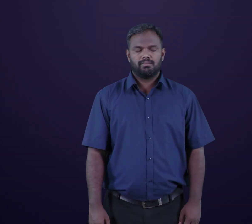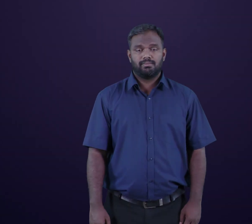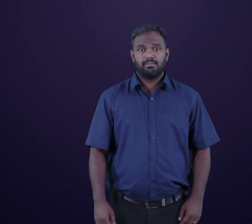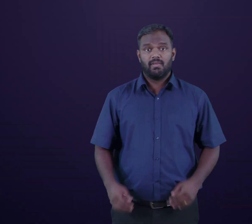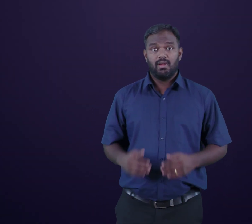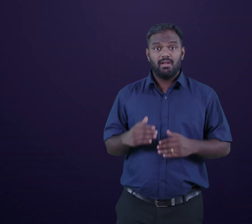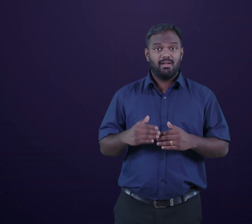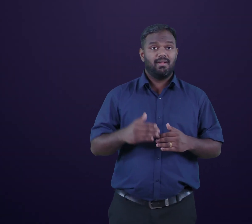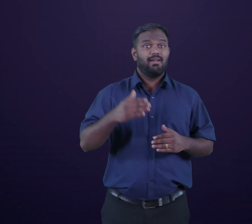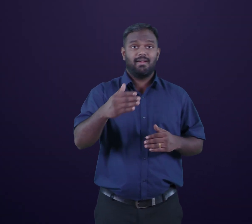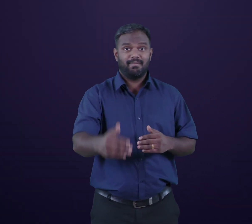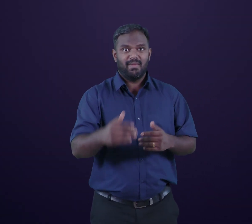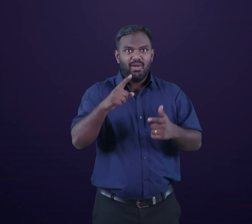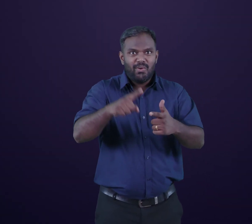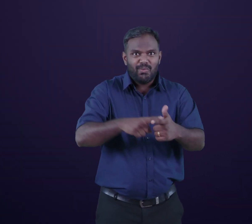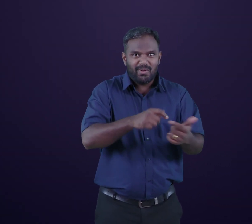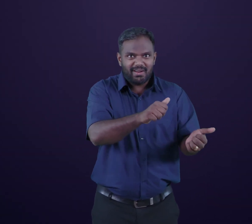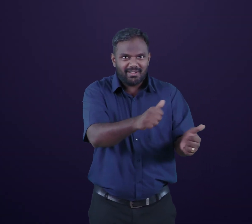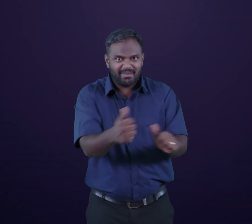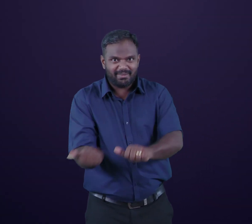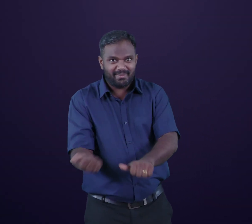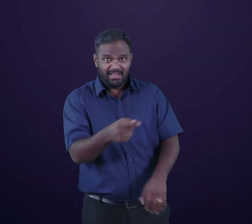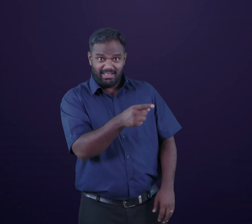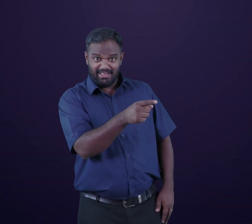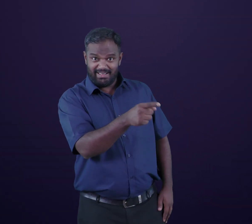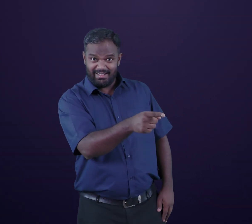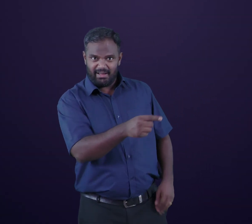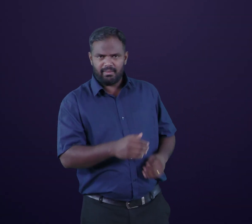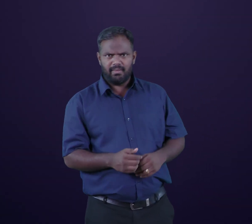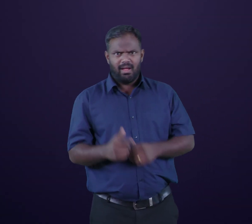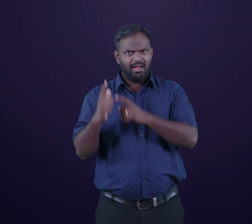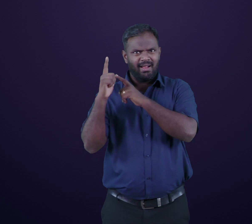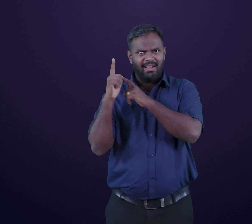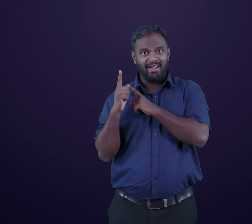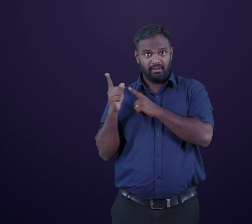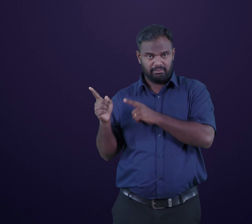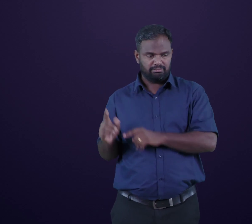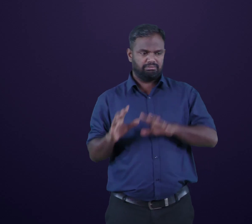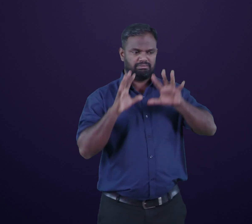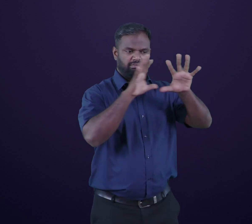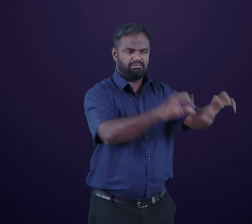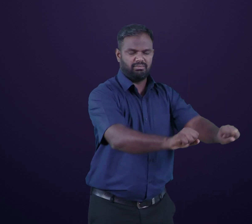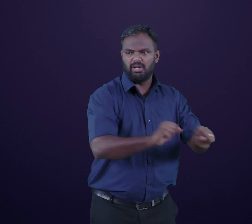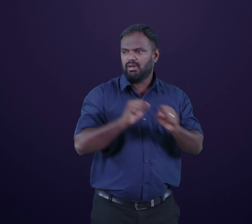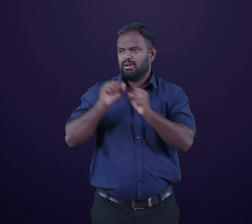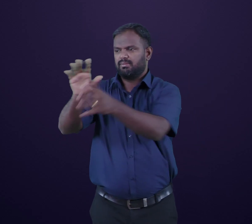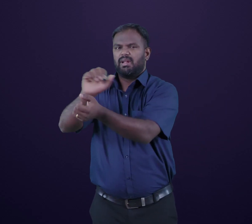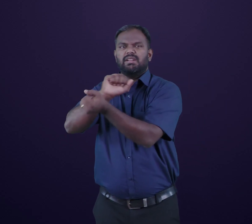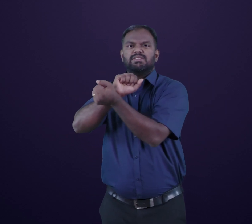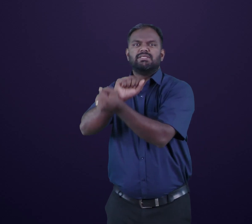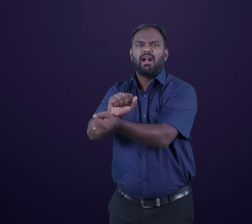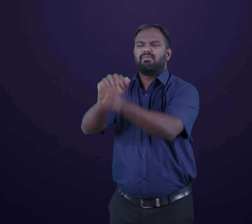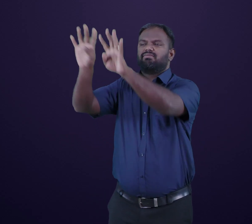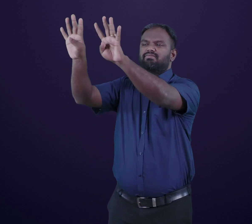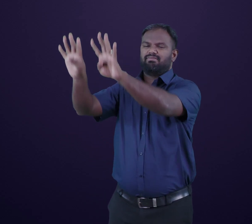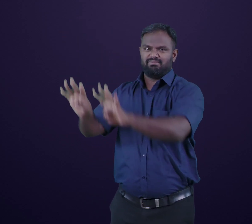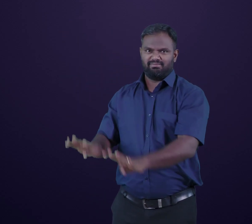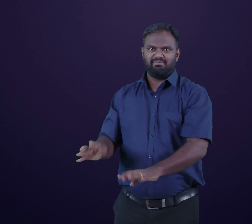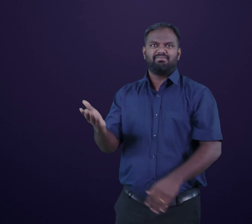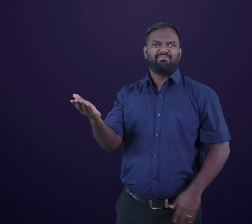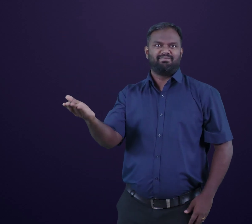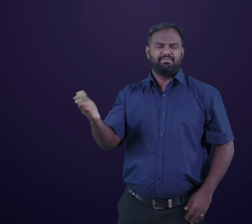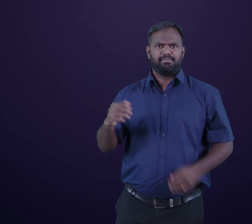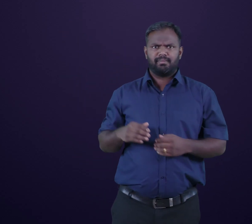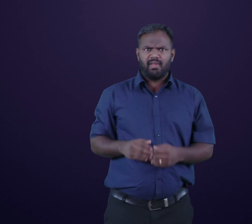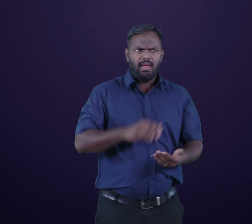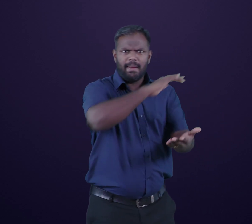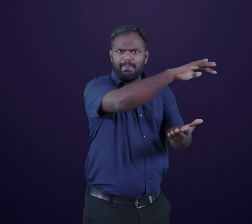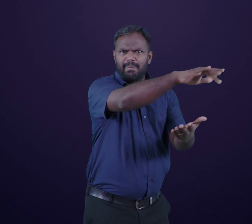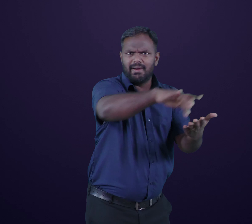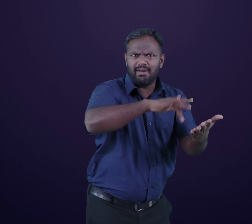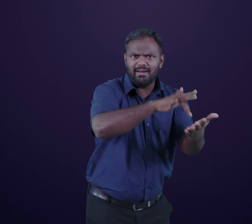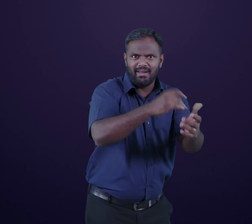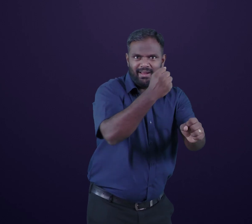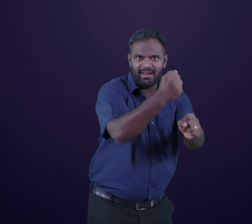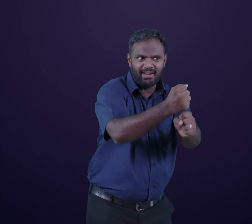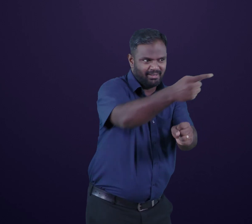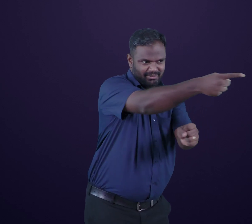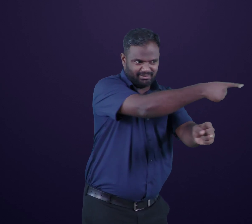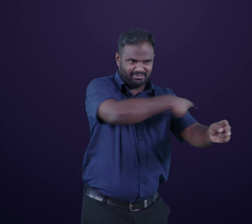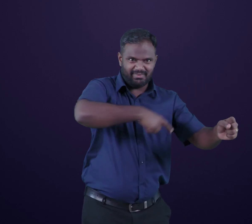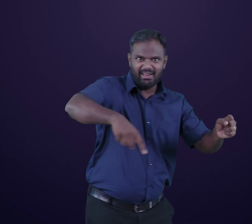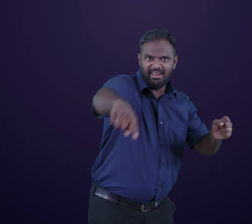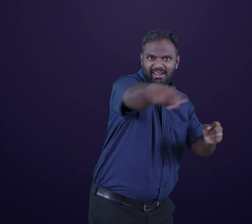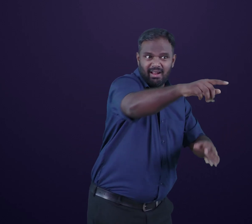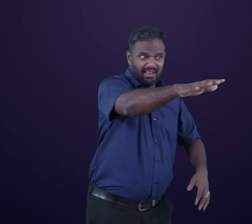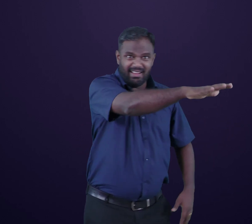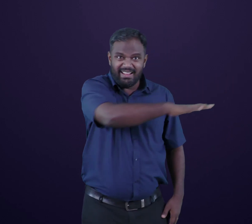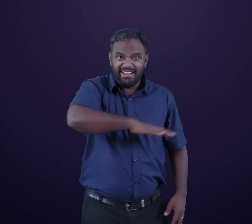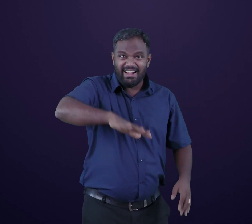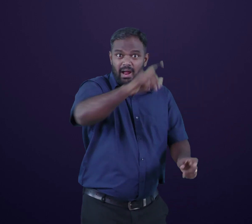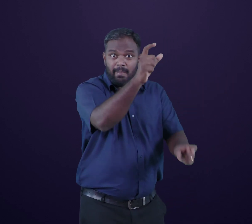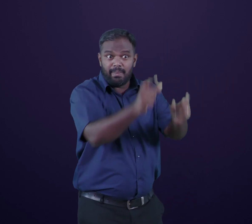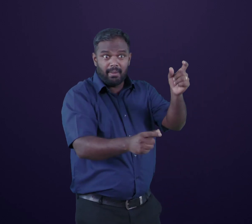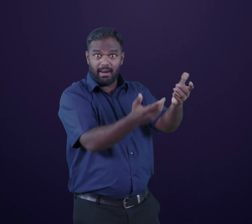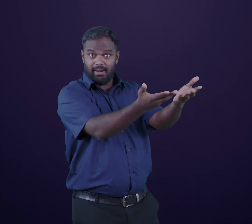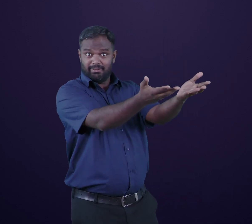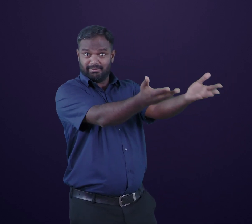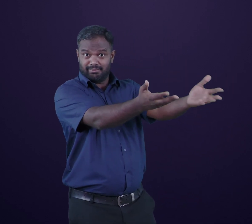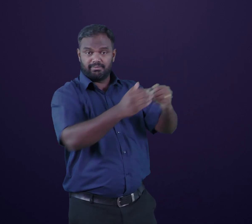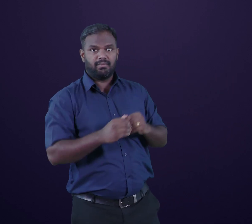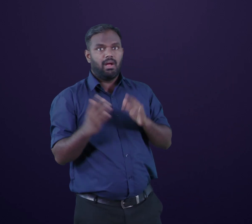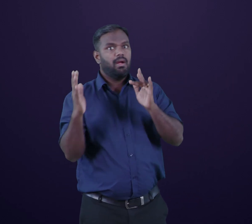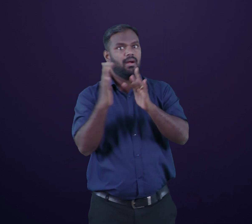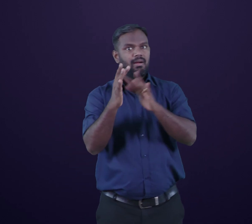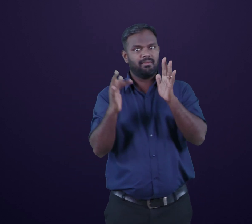After John was put in prison, Jesus went into Galilee and told people the Good News from God.